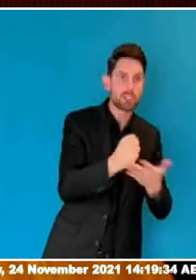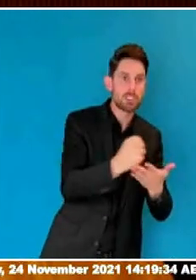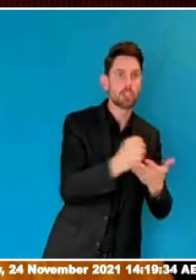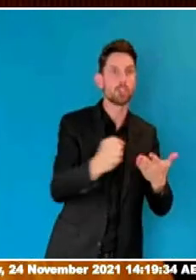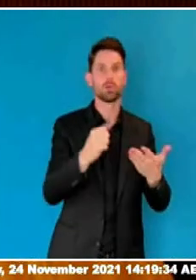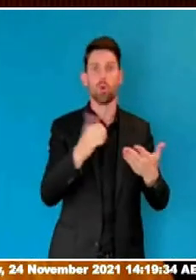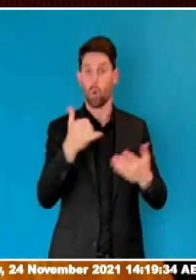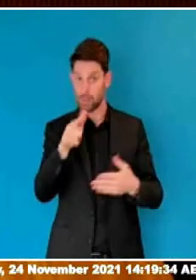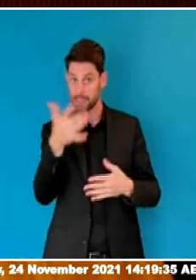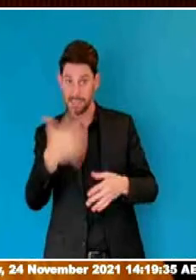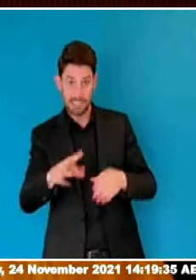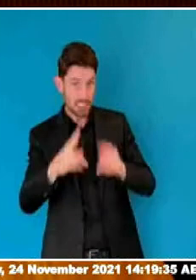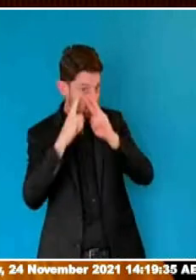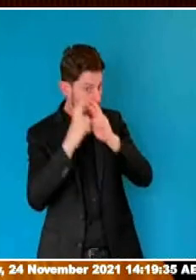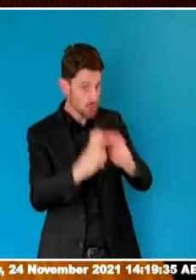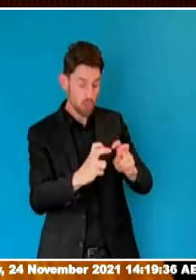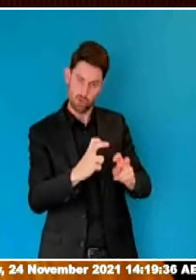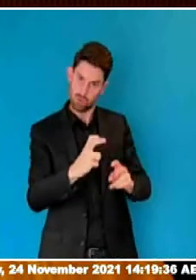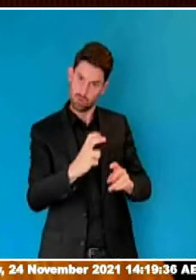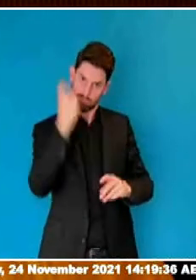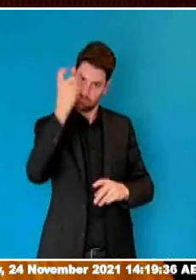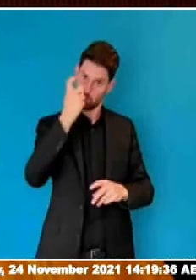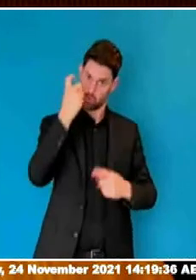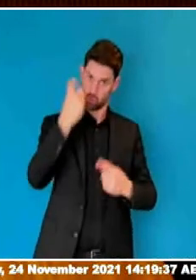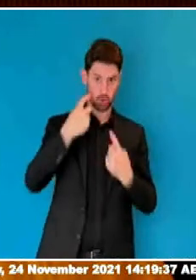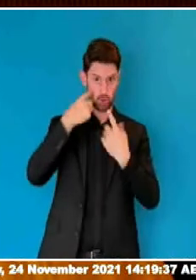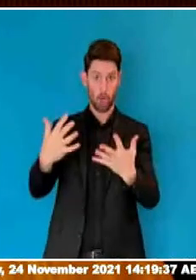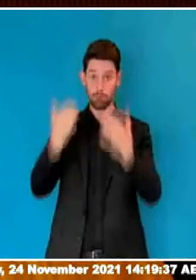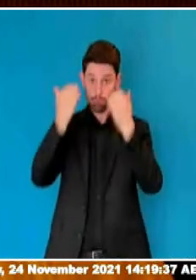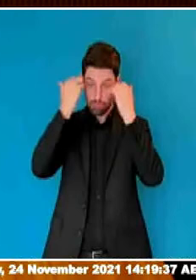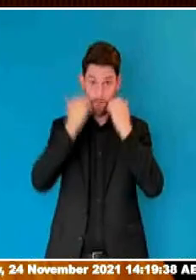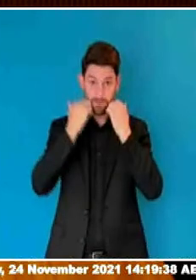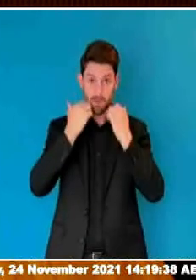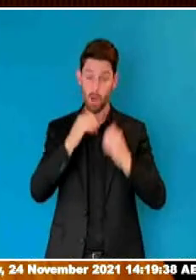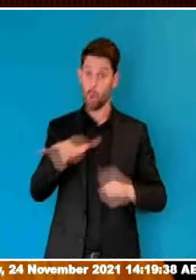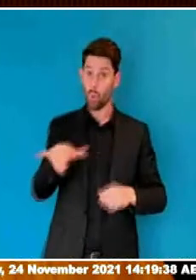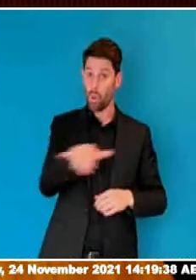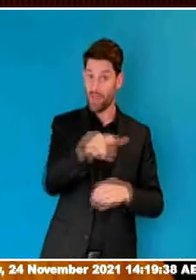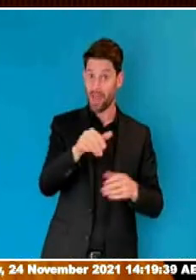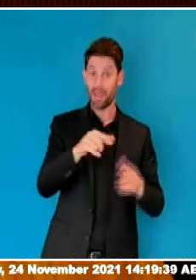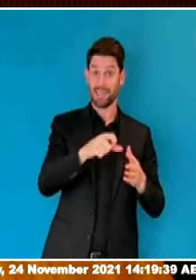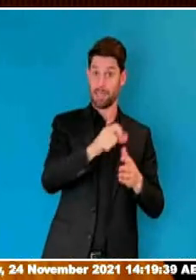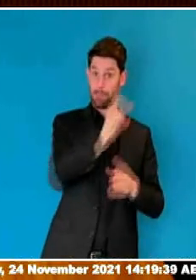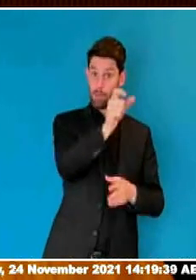that indicates that a person with a disability creates a greater health and safety risk in the workplace?